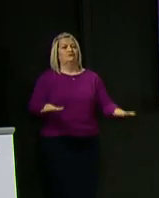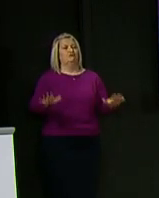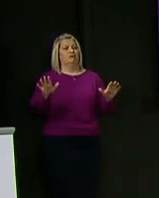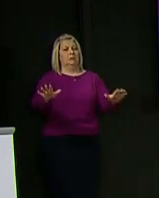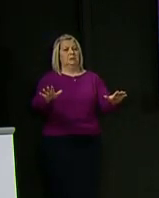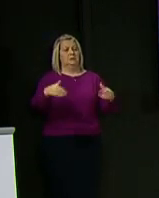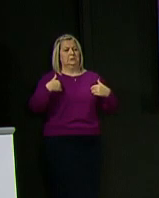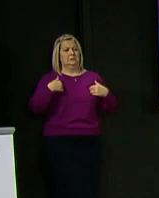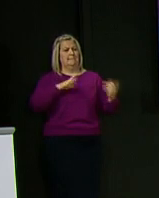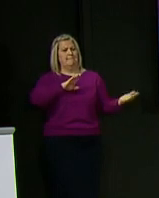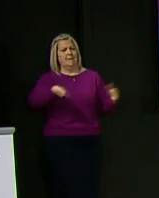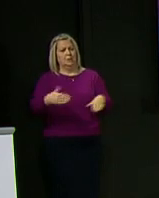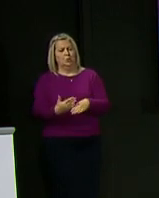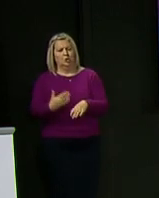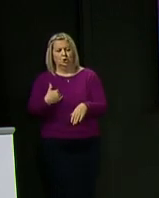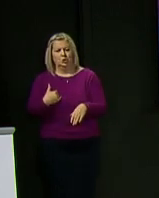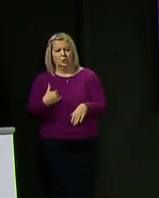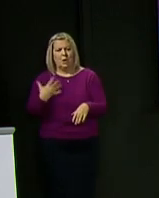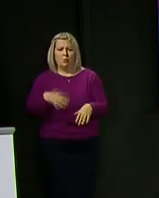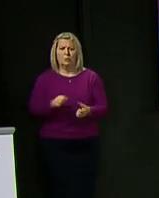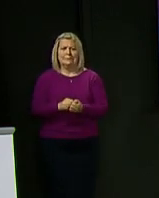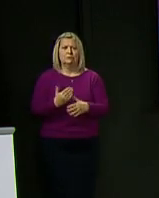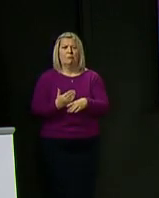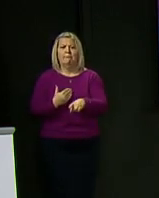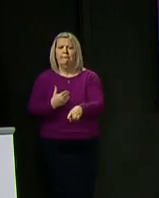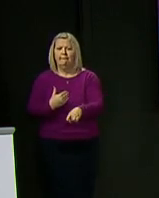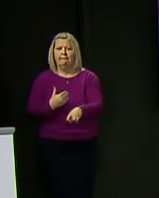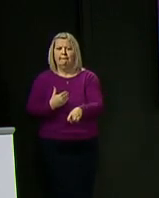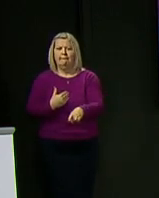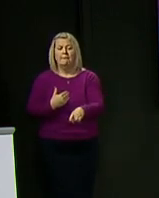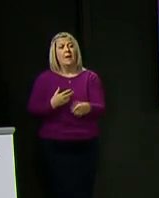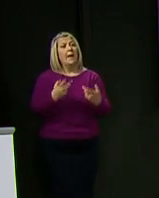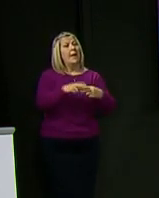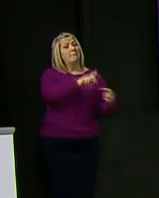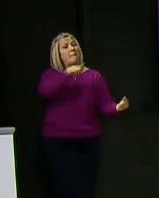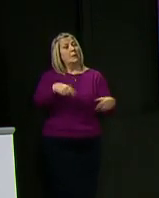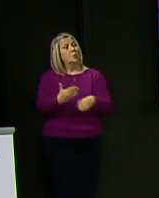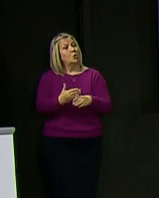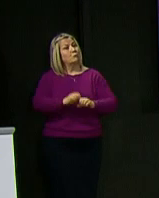to keep his job, will he be breaking the law in Scotland? He is also currently in the furlough,